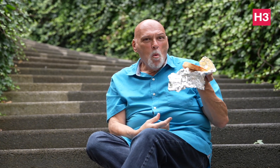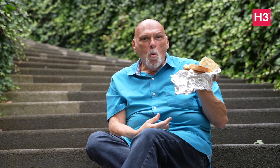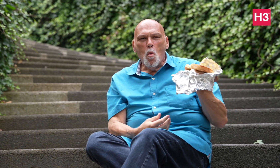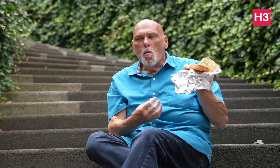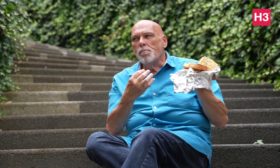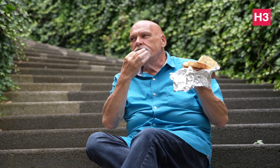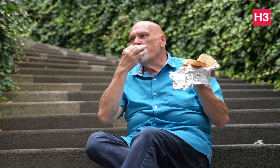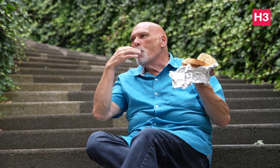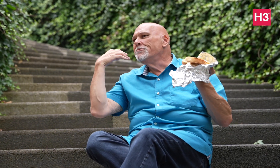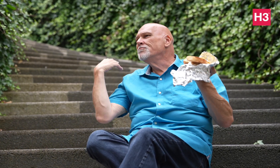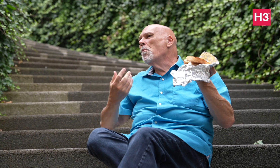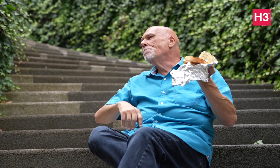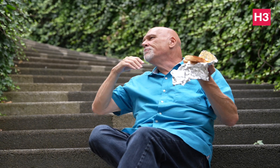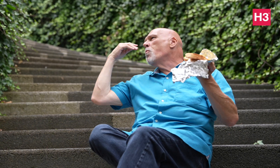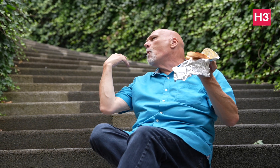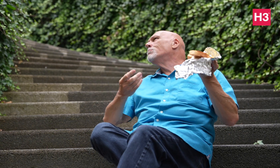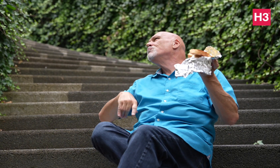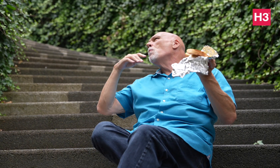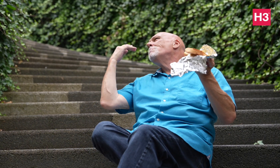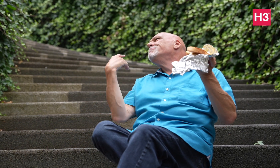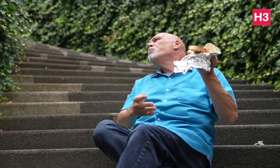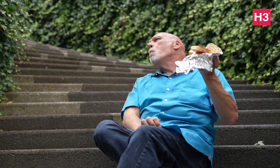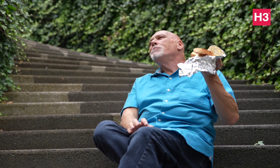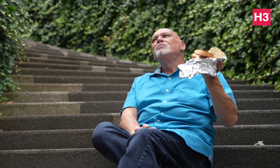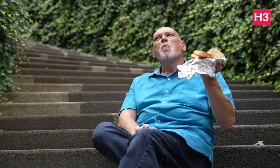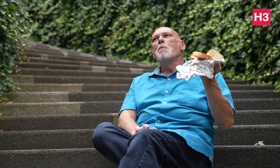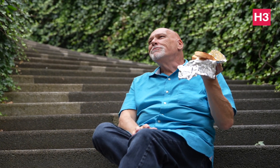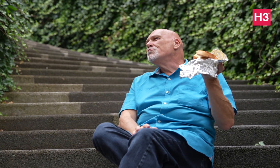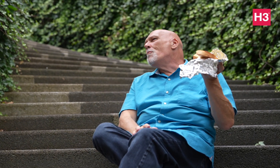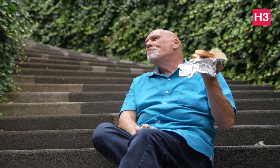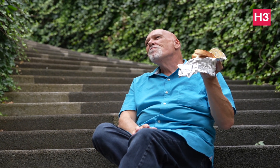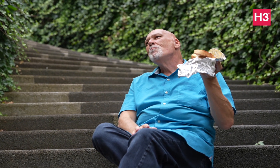Oh, this is delicious!